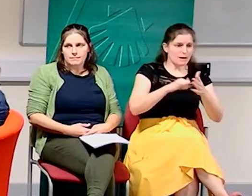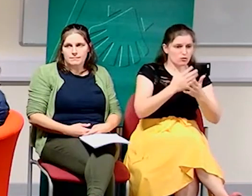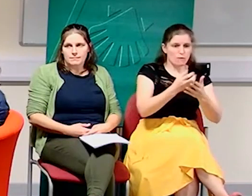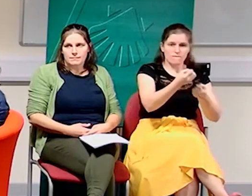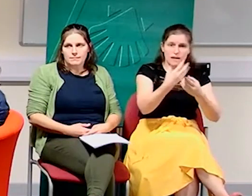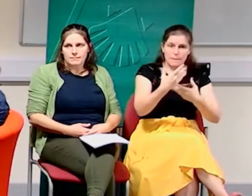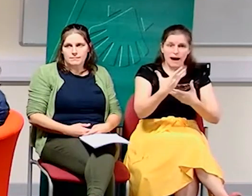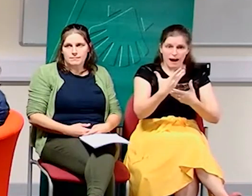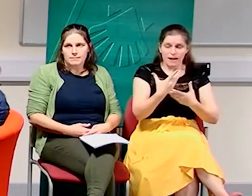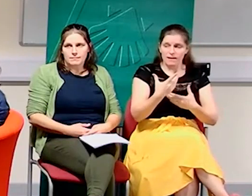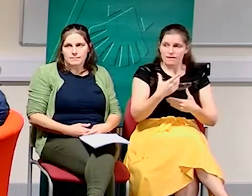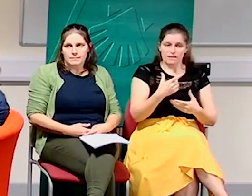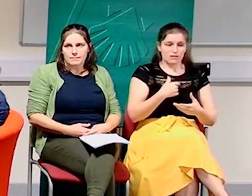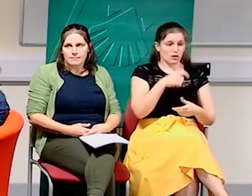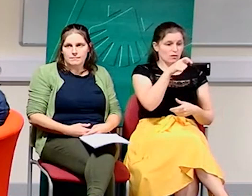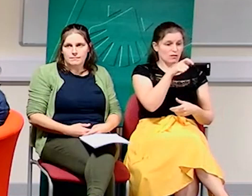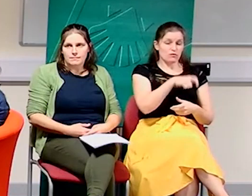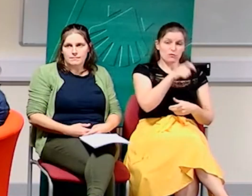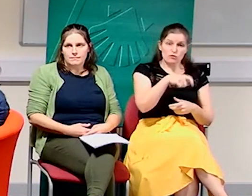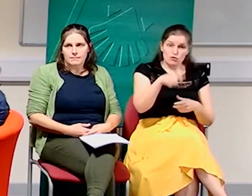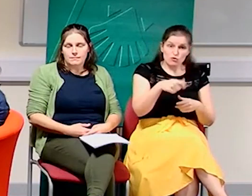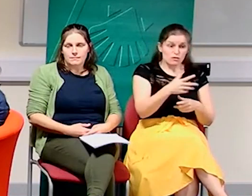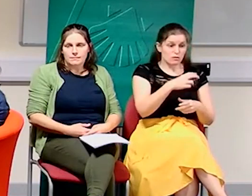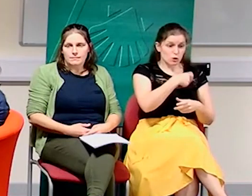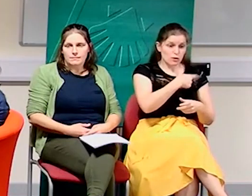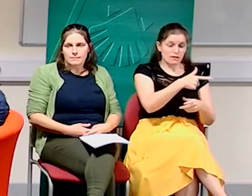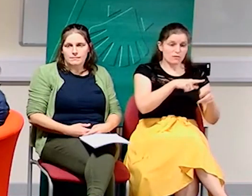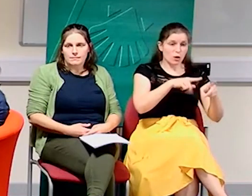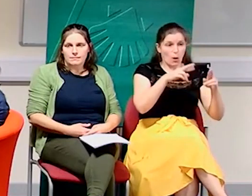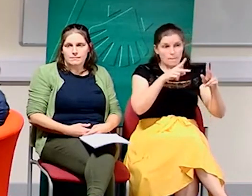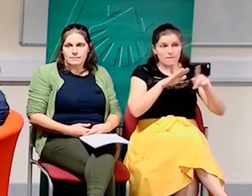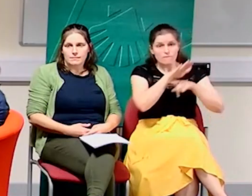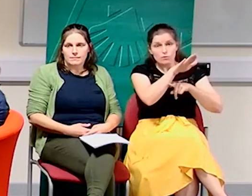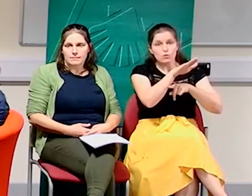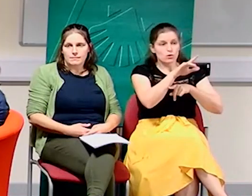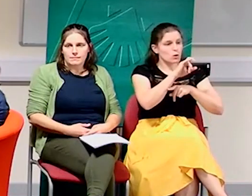for example at the Student Union we're hoping to in the near future collect kind of student